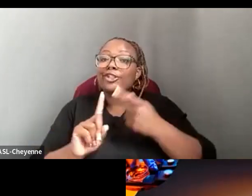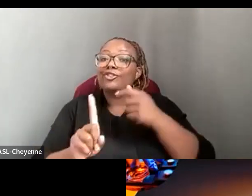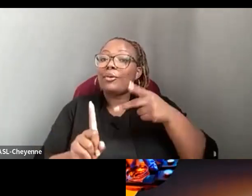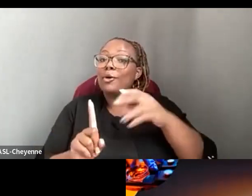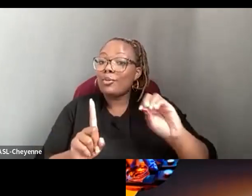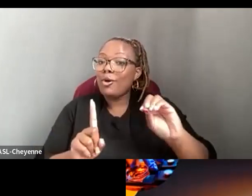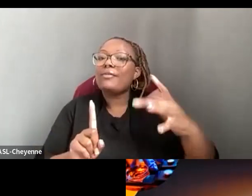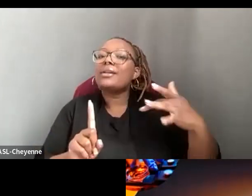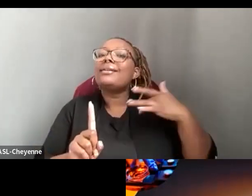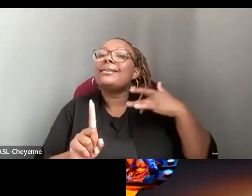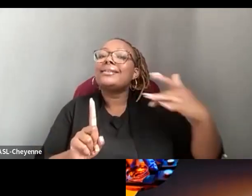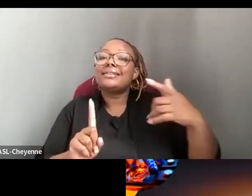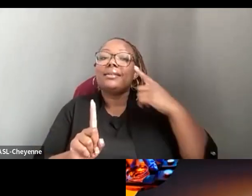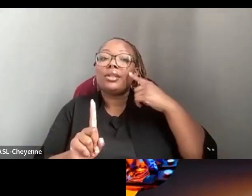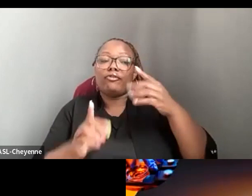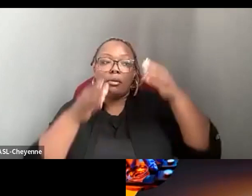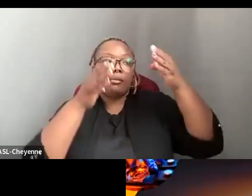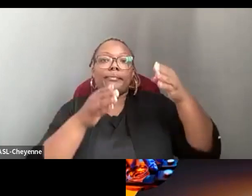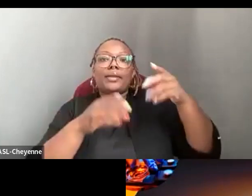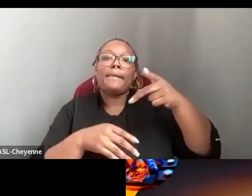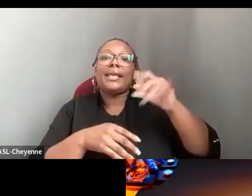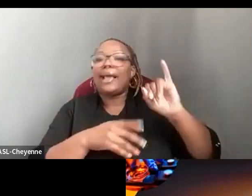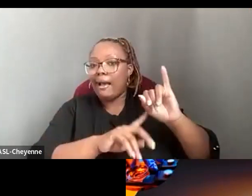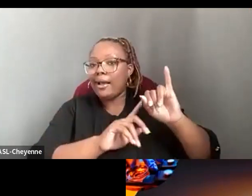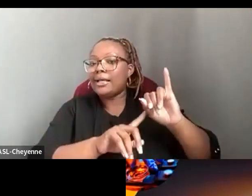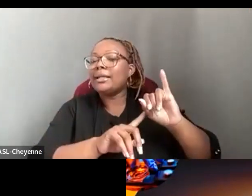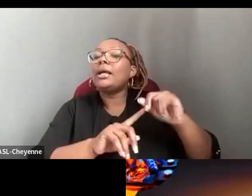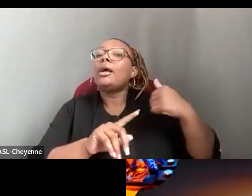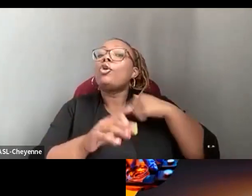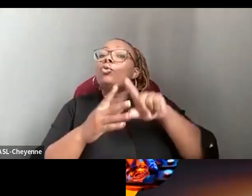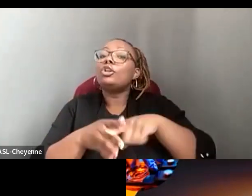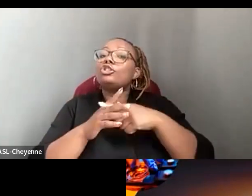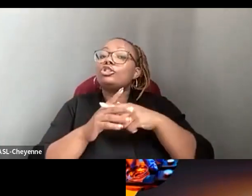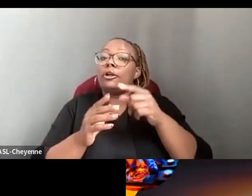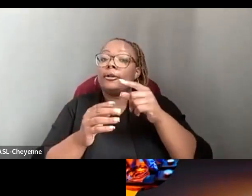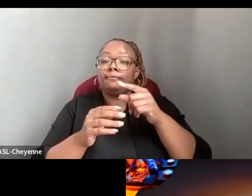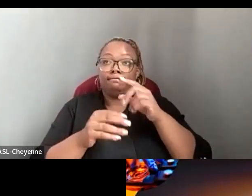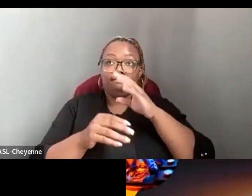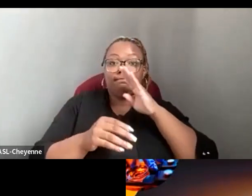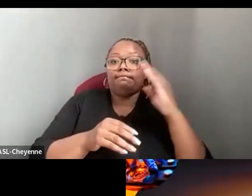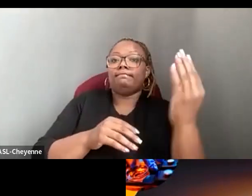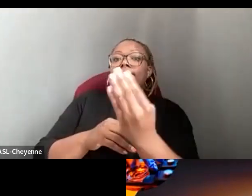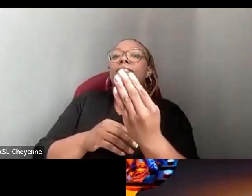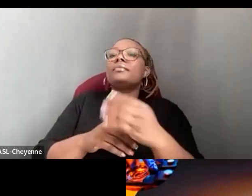They usually come from a principal investigator. We start by sending them back to the responsible program office,